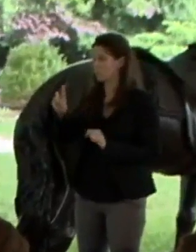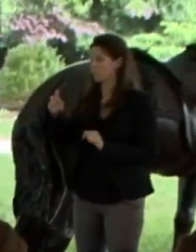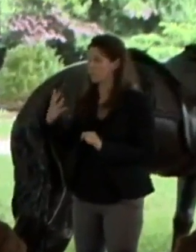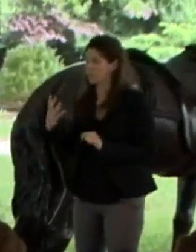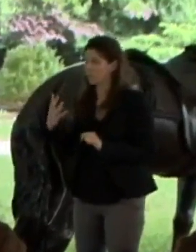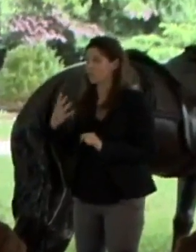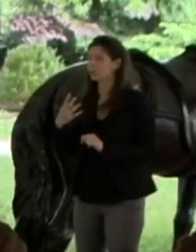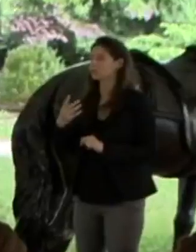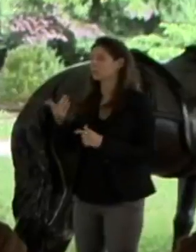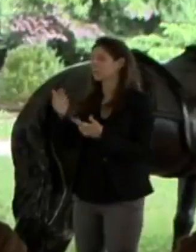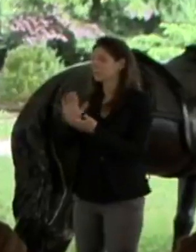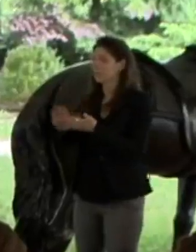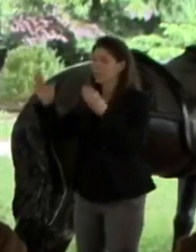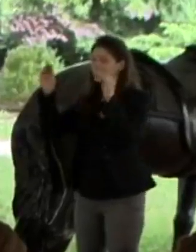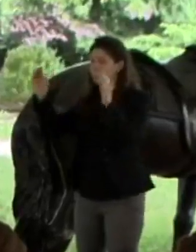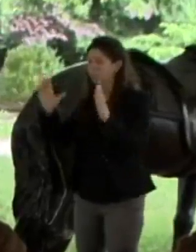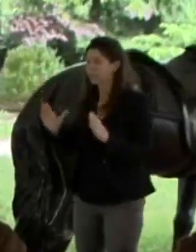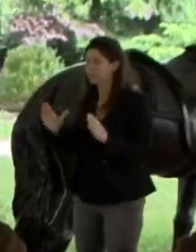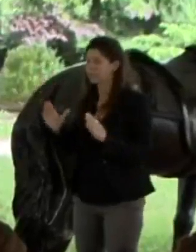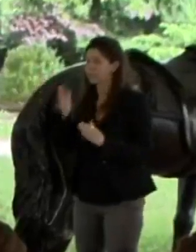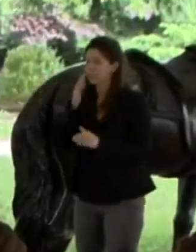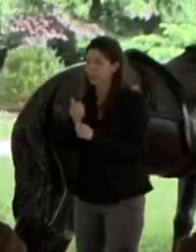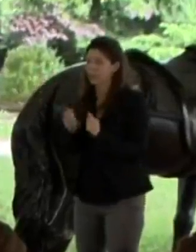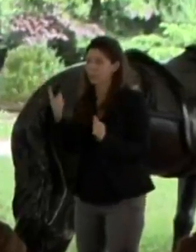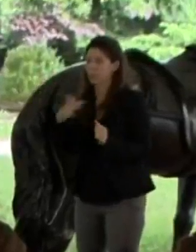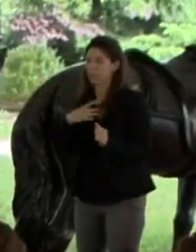THEN BEHIND YOU NEXT AND THEN